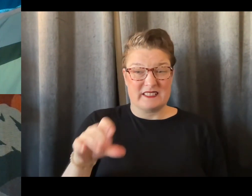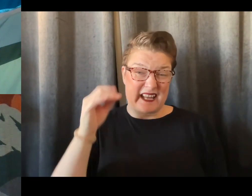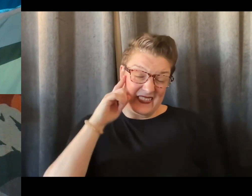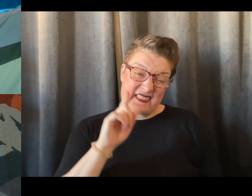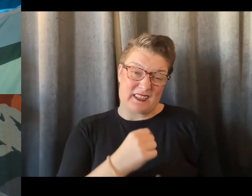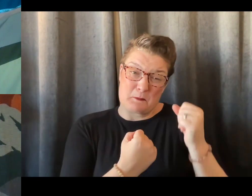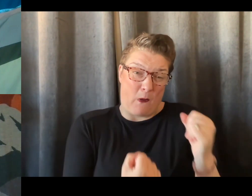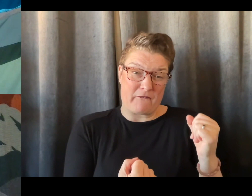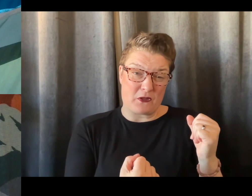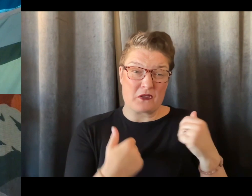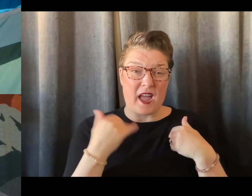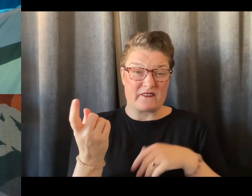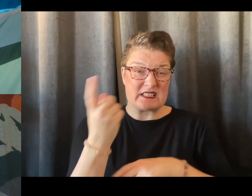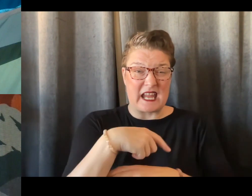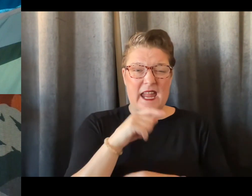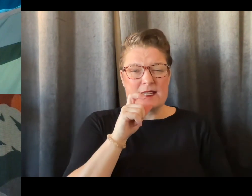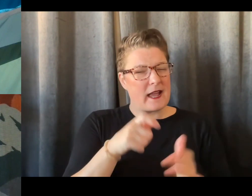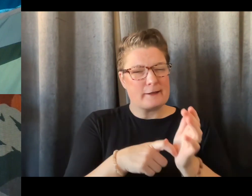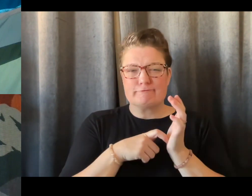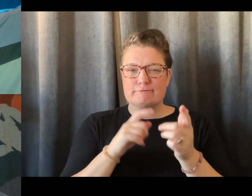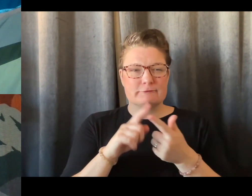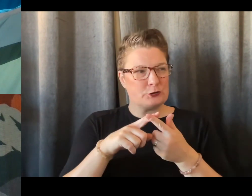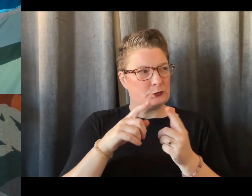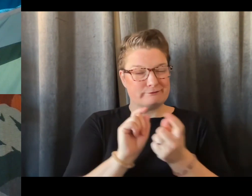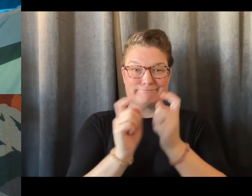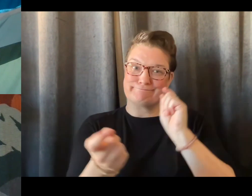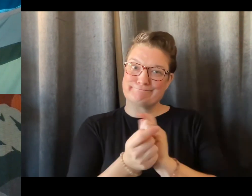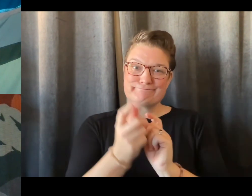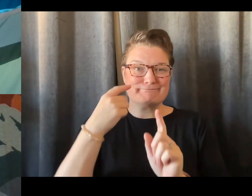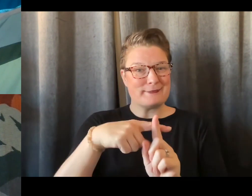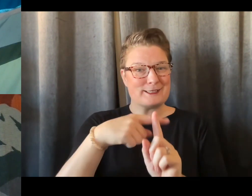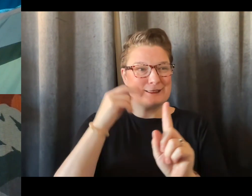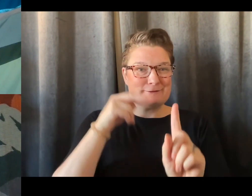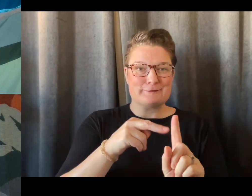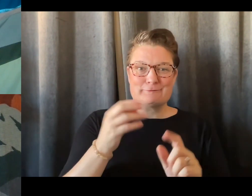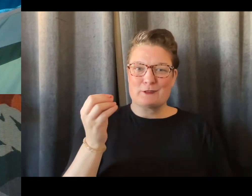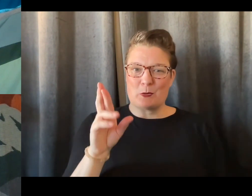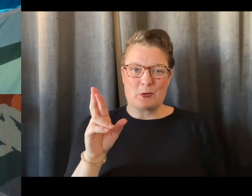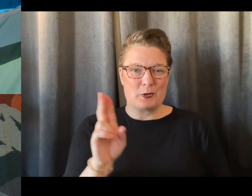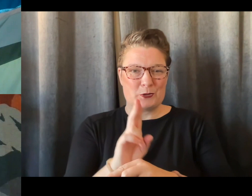don't have to put a positive spin on it. You don't have to use it to be like, and we persevere.